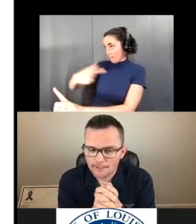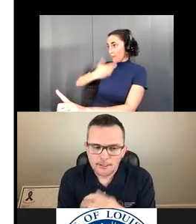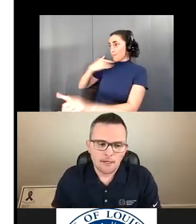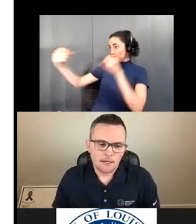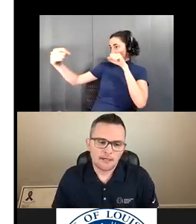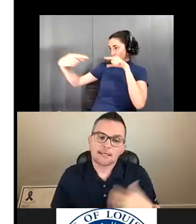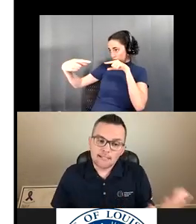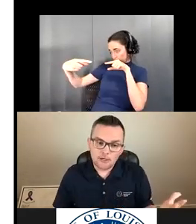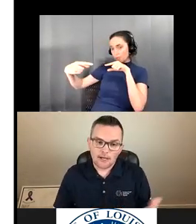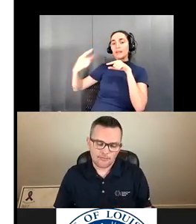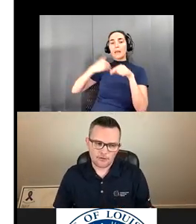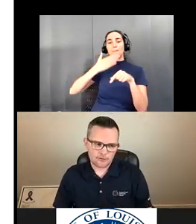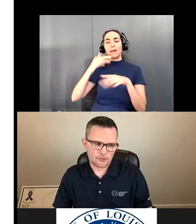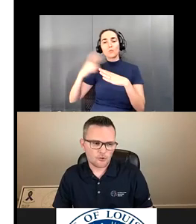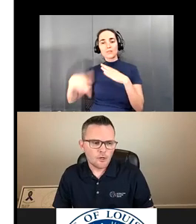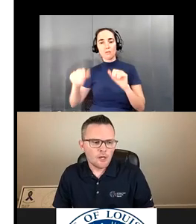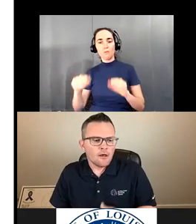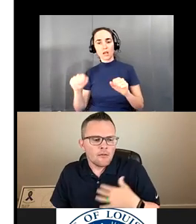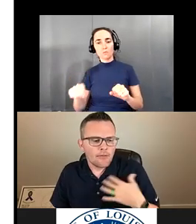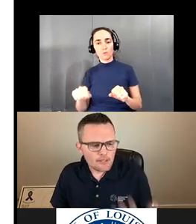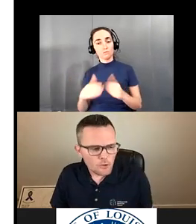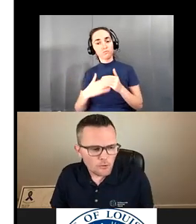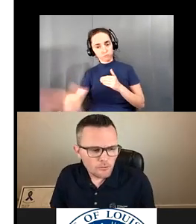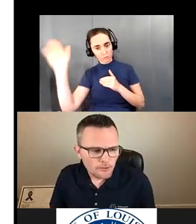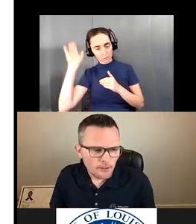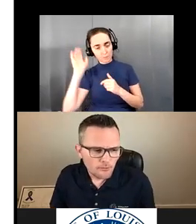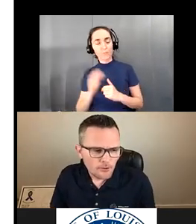and continue to have those. 15:36:54 So, that is what we will we will